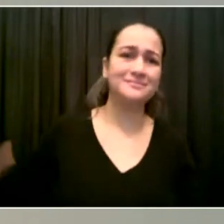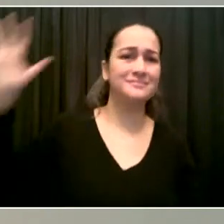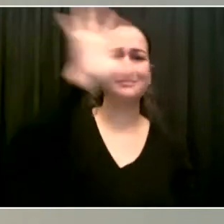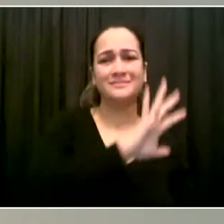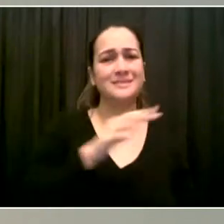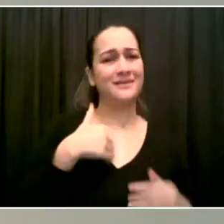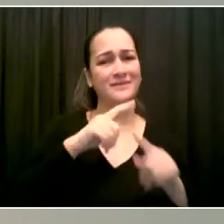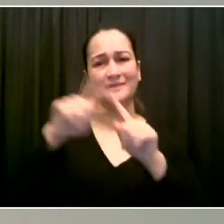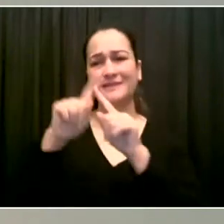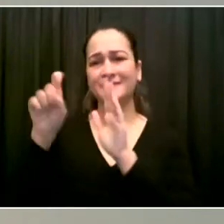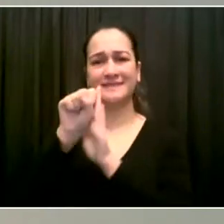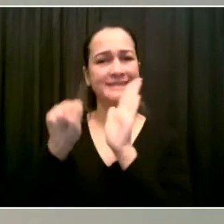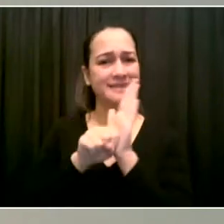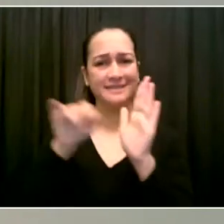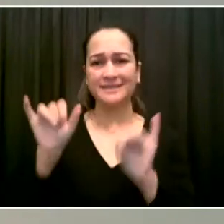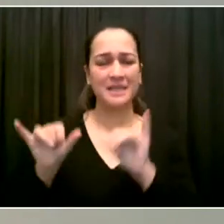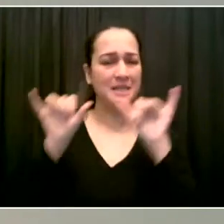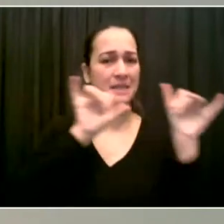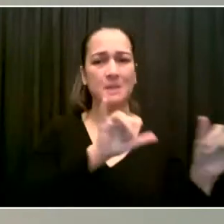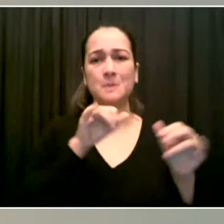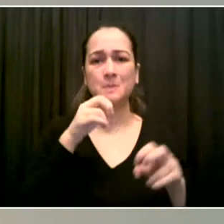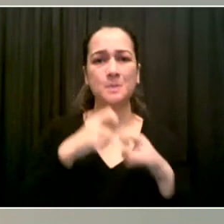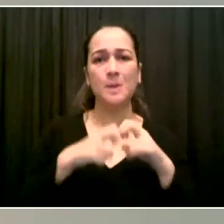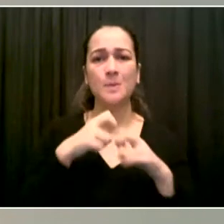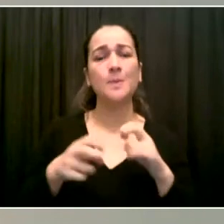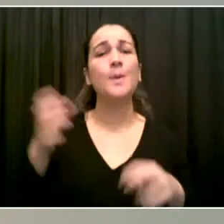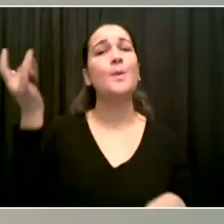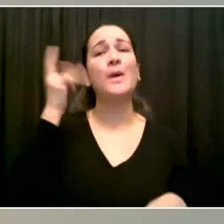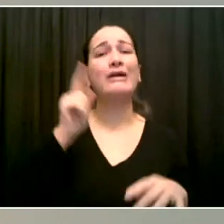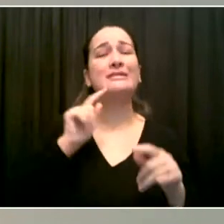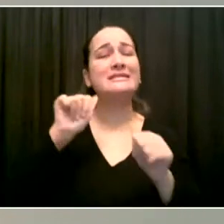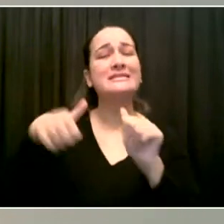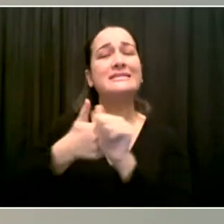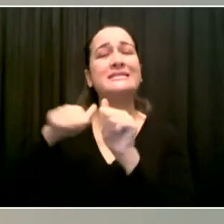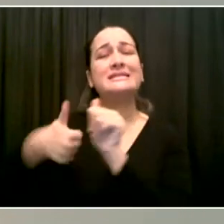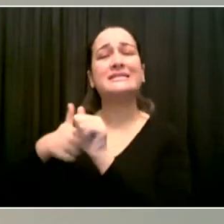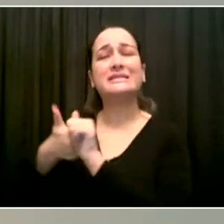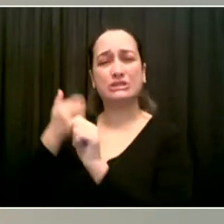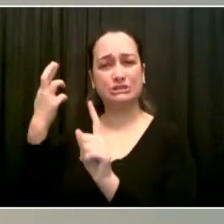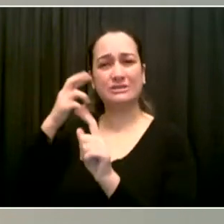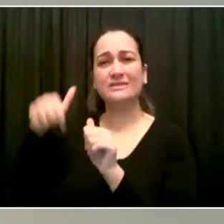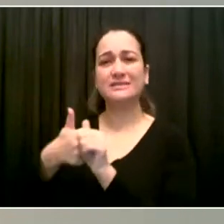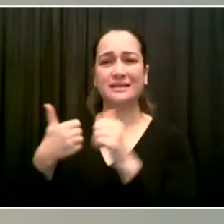PHENOMENON DRIVEN BY INCREASED IN THE